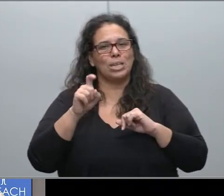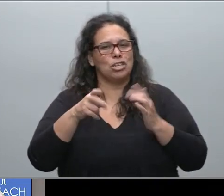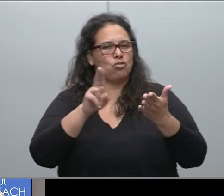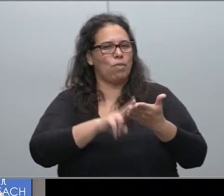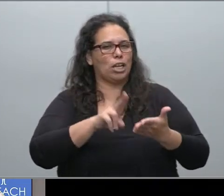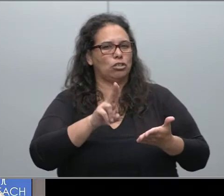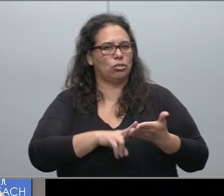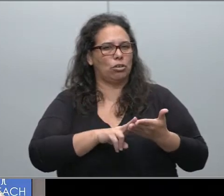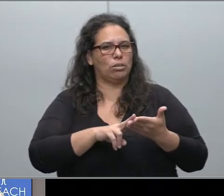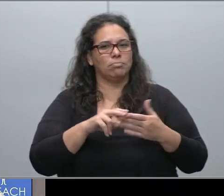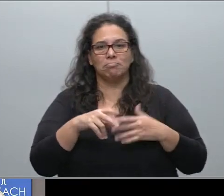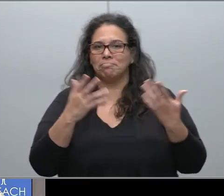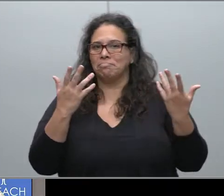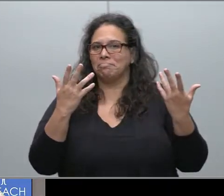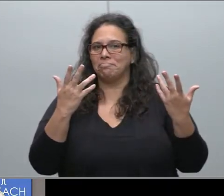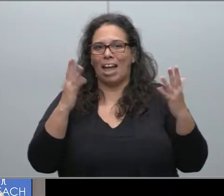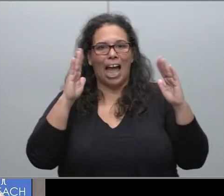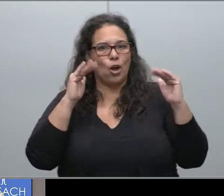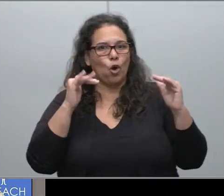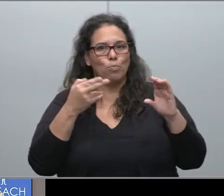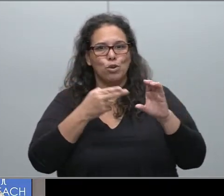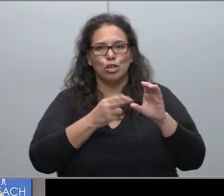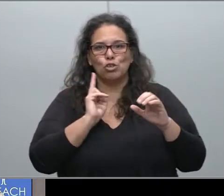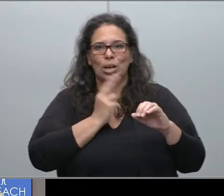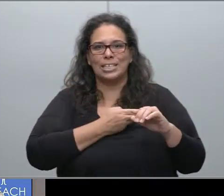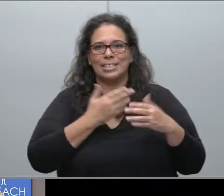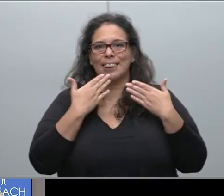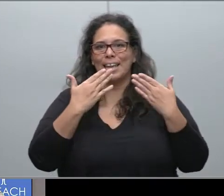I feel like I will leave the Khmer Rouge time